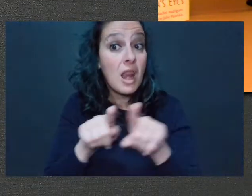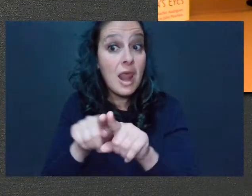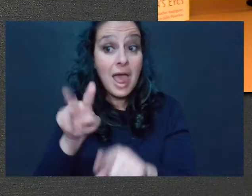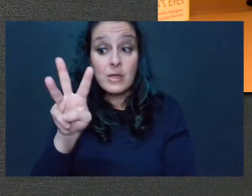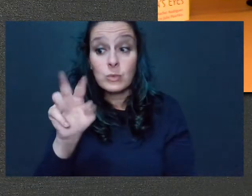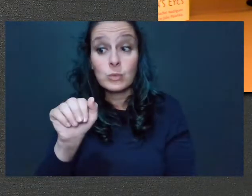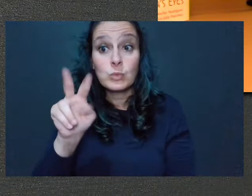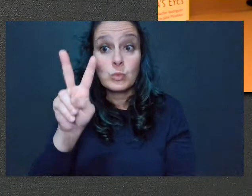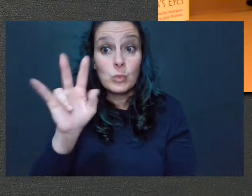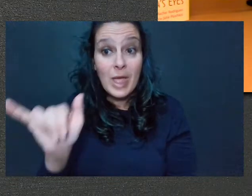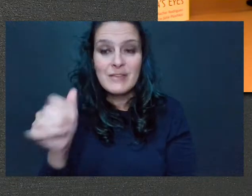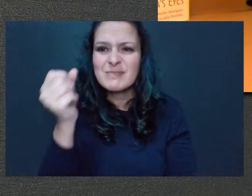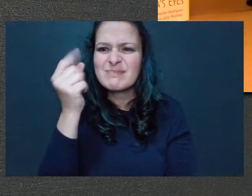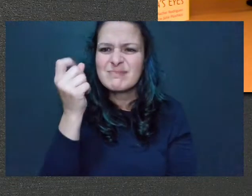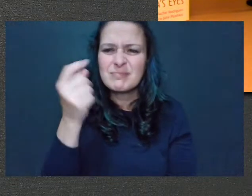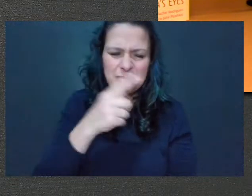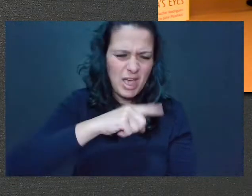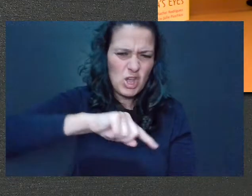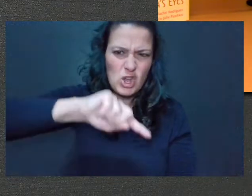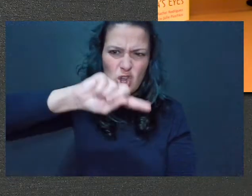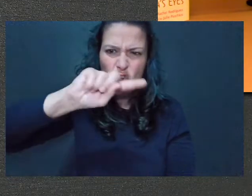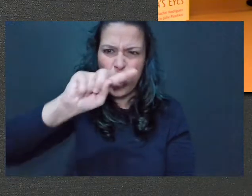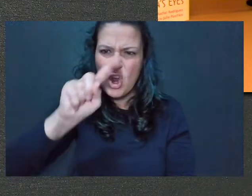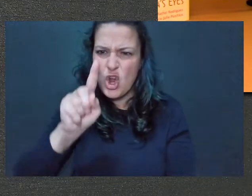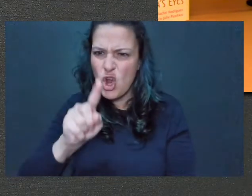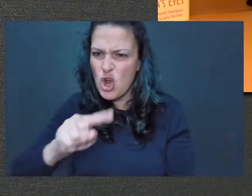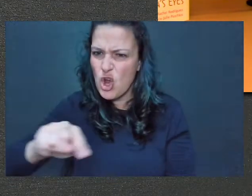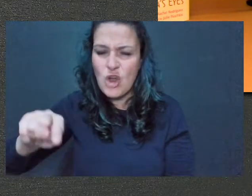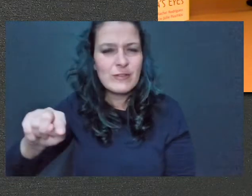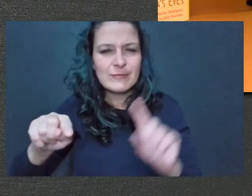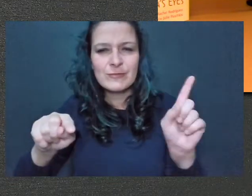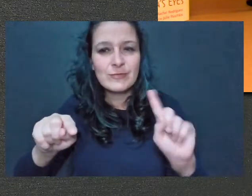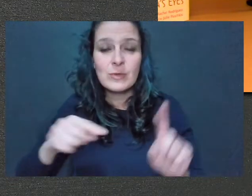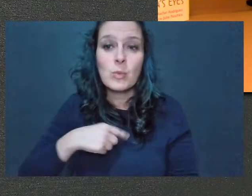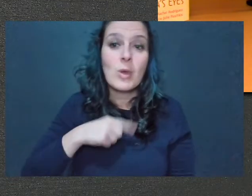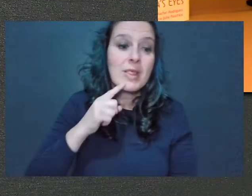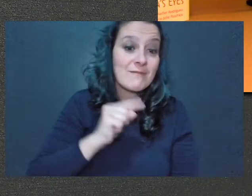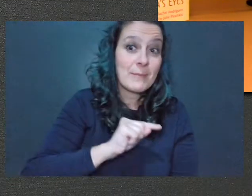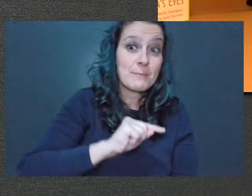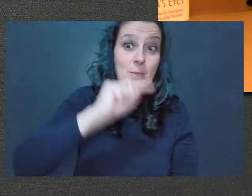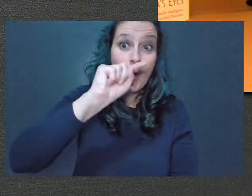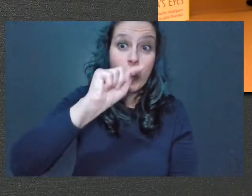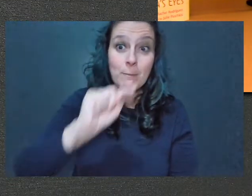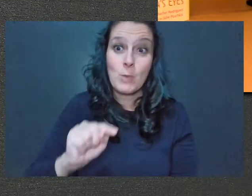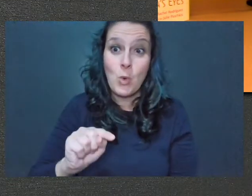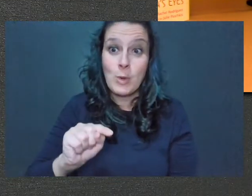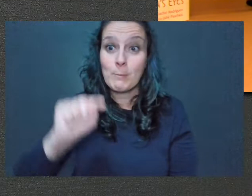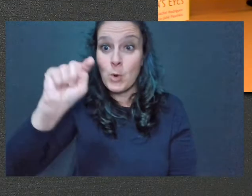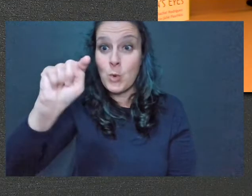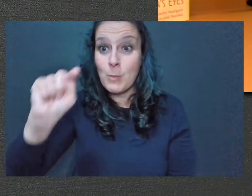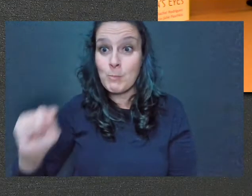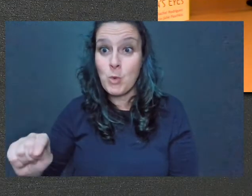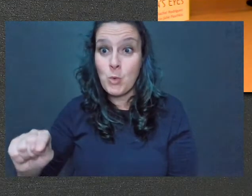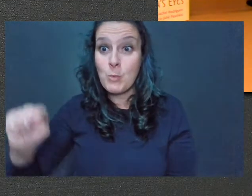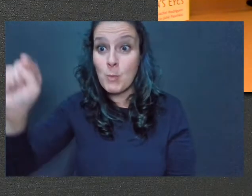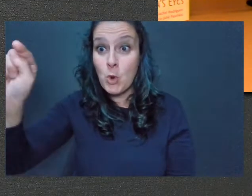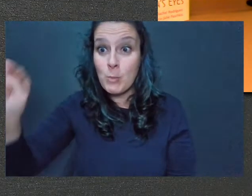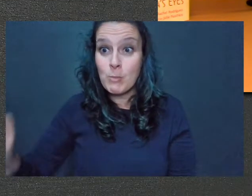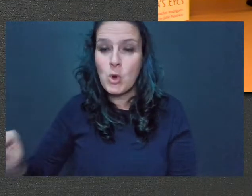But instead of having the curved line here, it's gonna have points. And that's called a zigzag line.